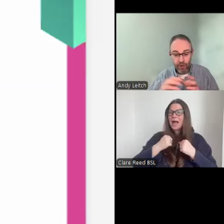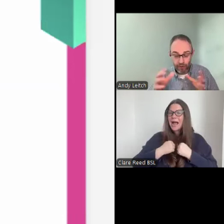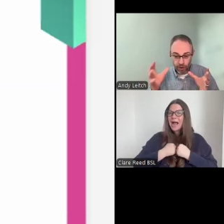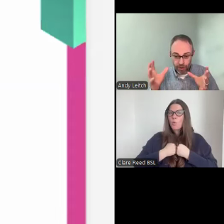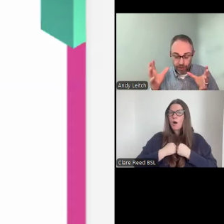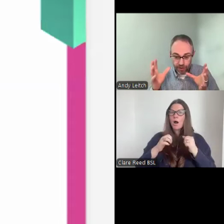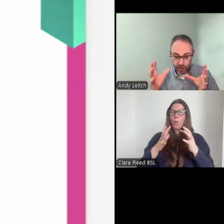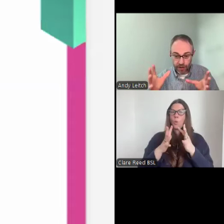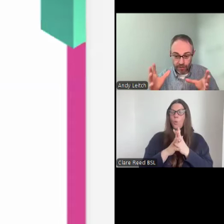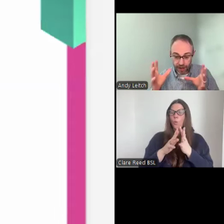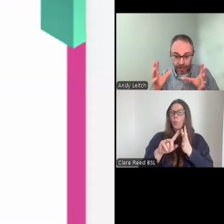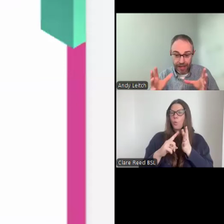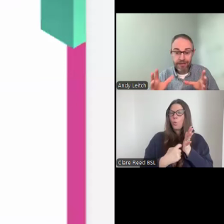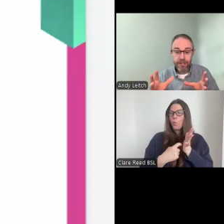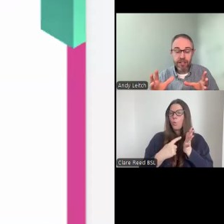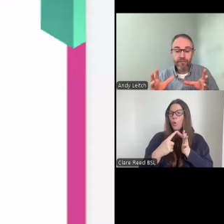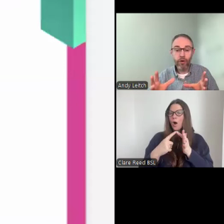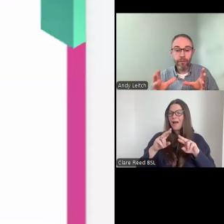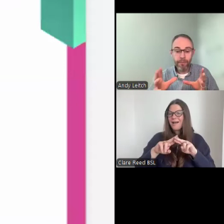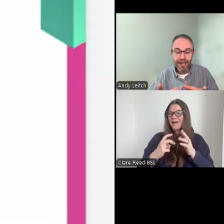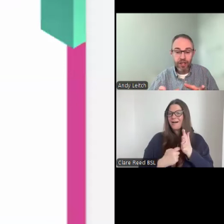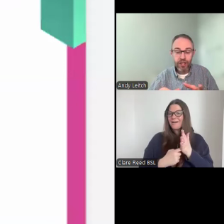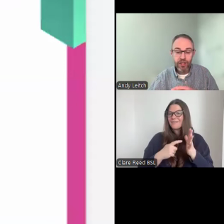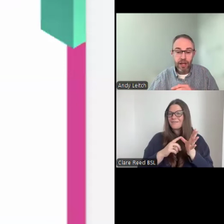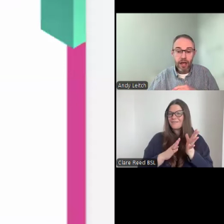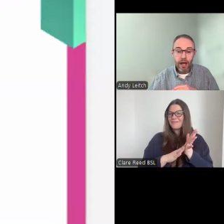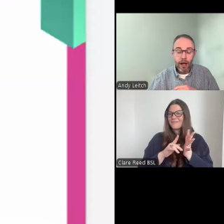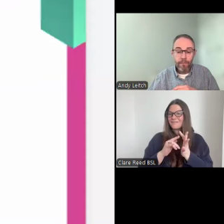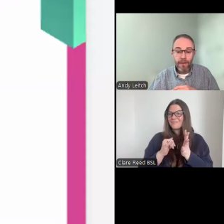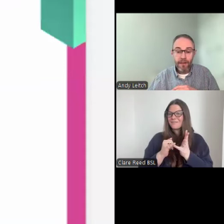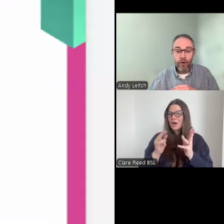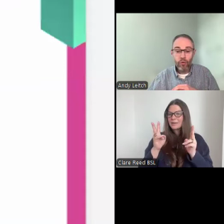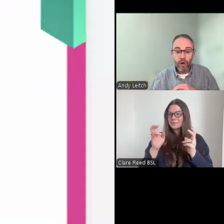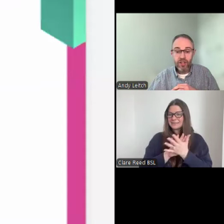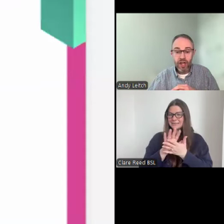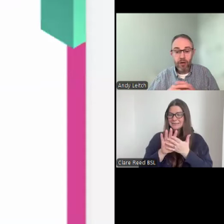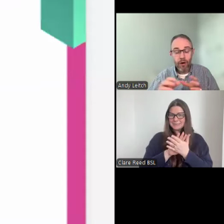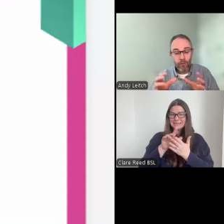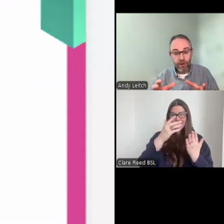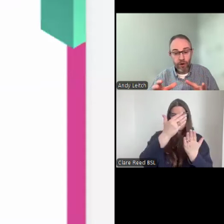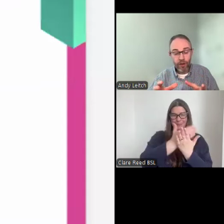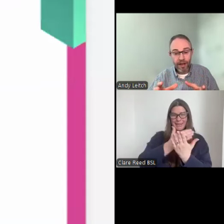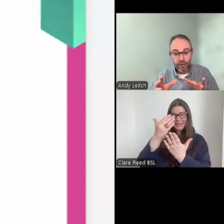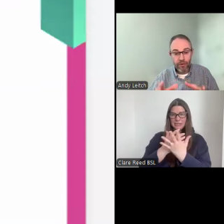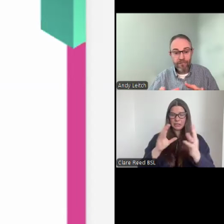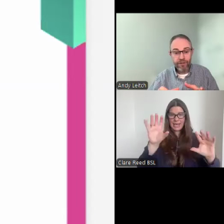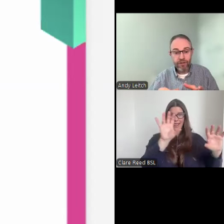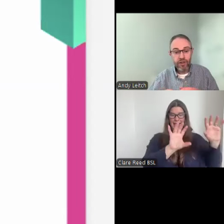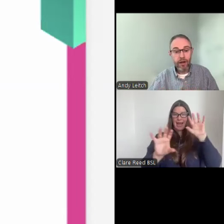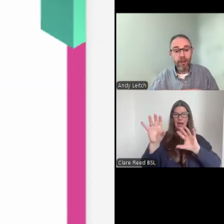We've got those anatomies of all of the pages. They're all ready to go and we've got that as a reference.